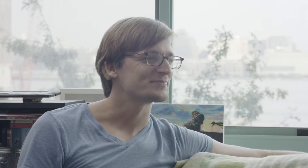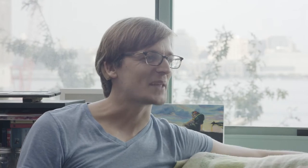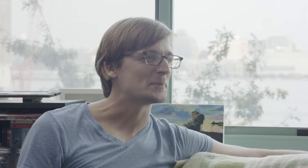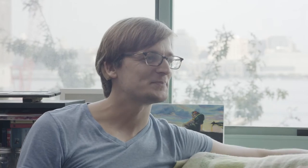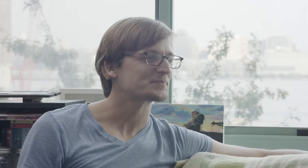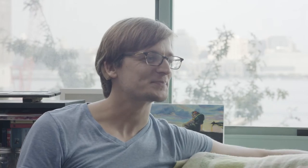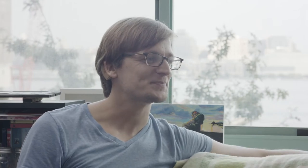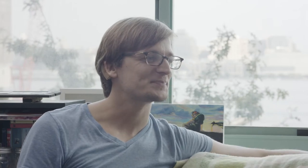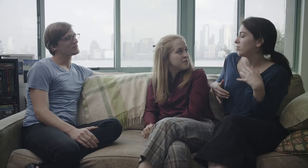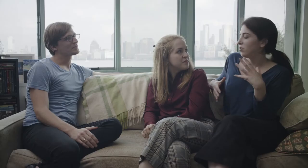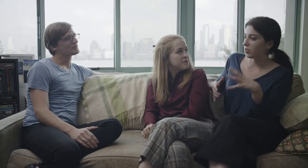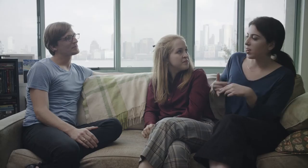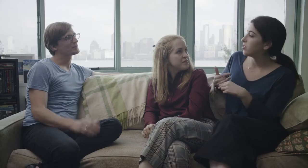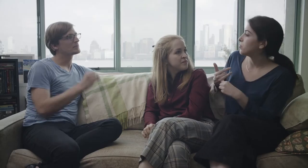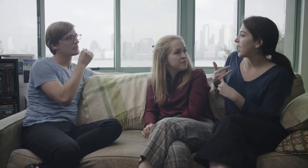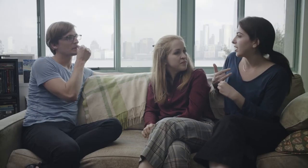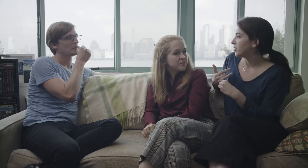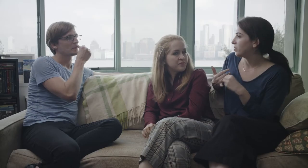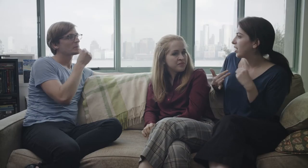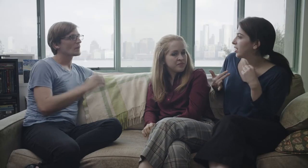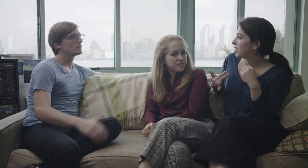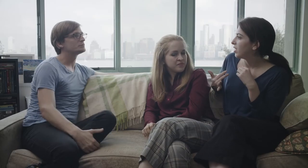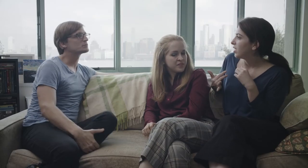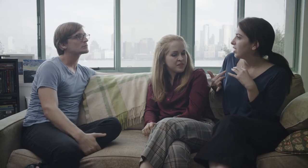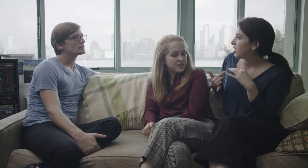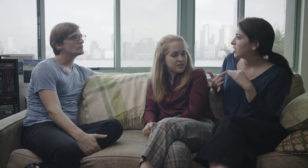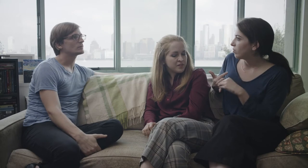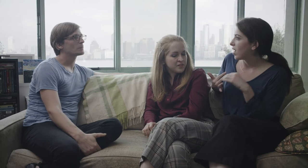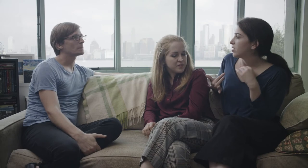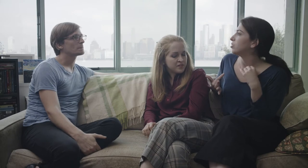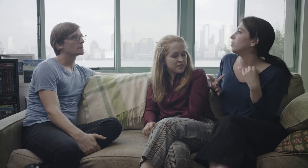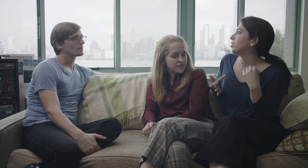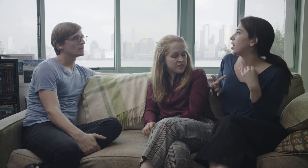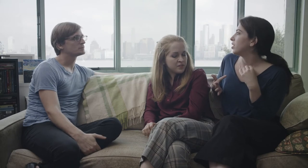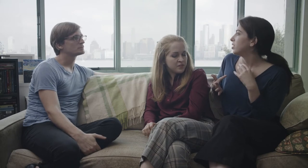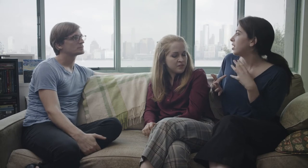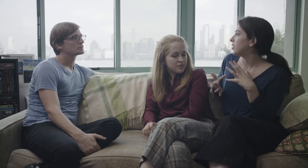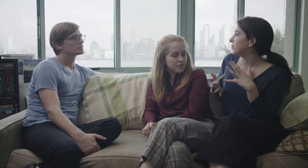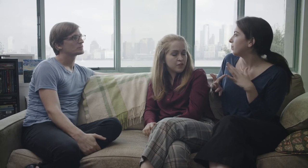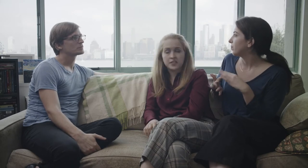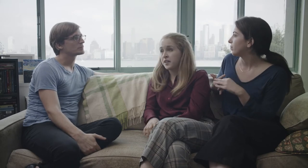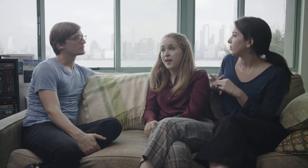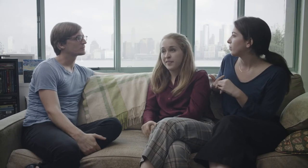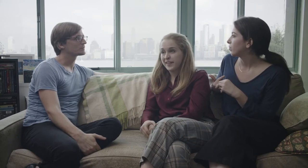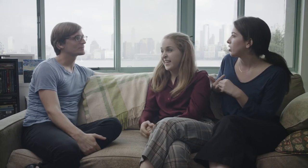it was just phenomenal. : You've done Hunchback and you've done Deaf West, you've done-- -: Worked at the Guthrie,